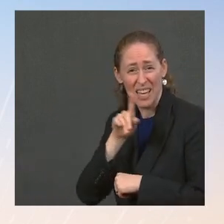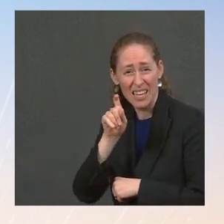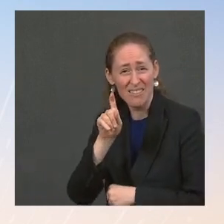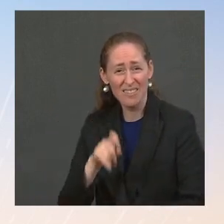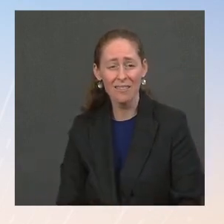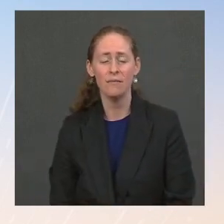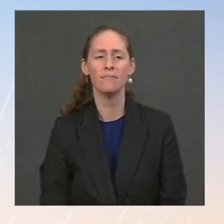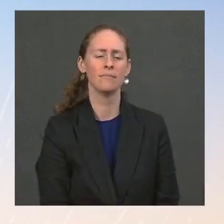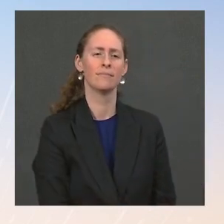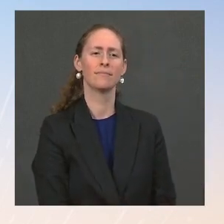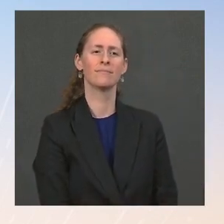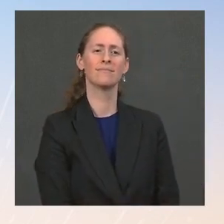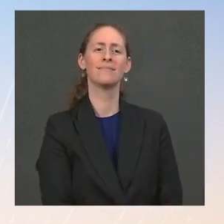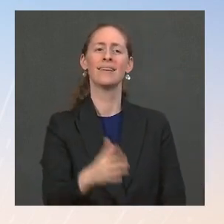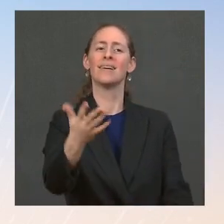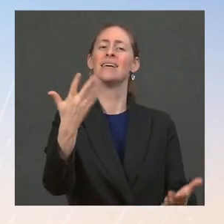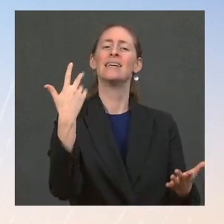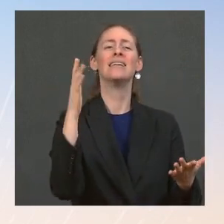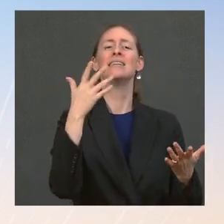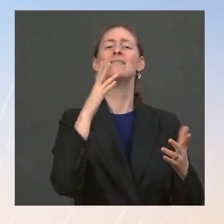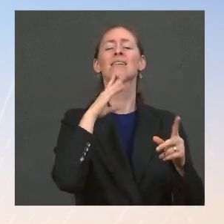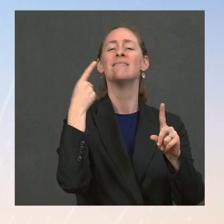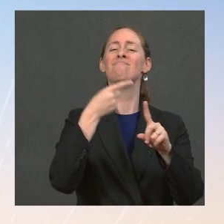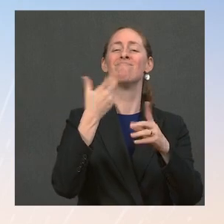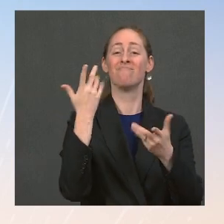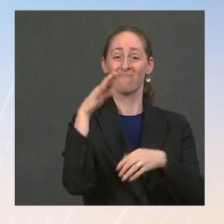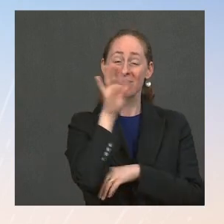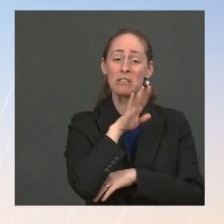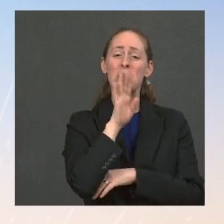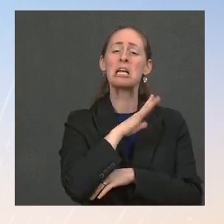that the process can take some time, there can be ups and downs in the process.